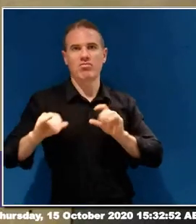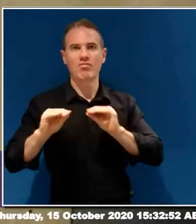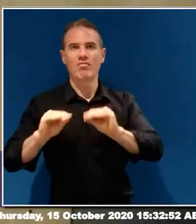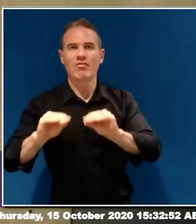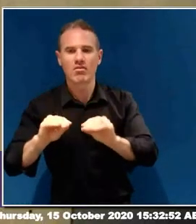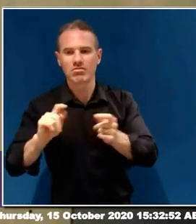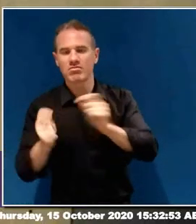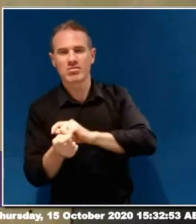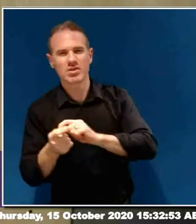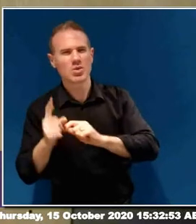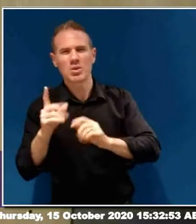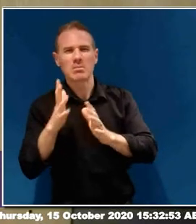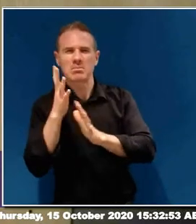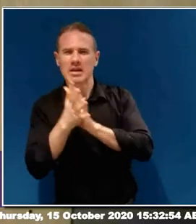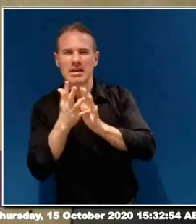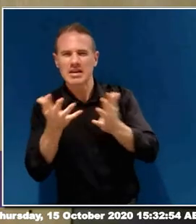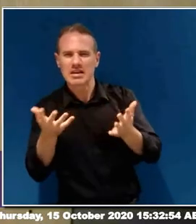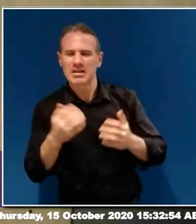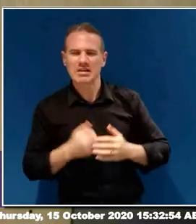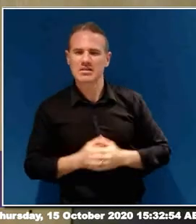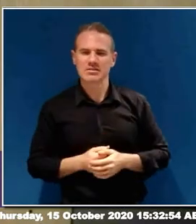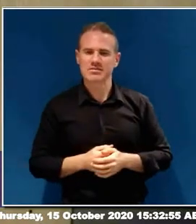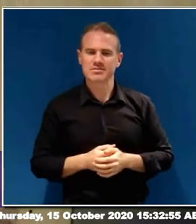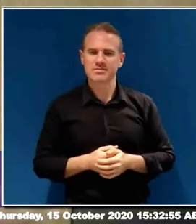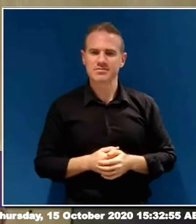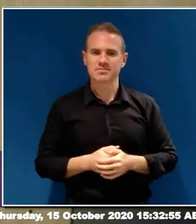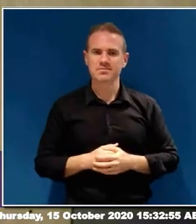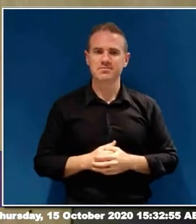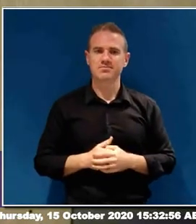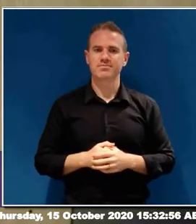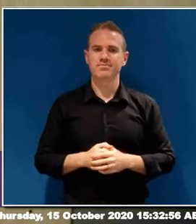So, one of the things I think the guidance officers did